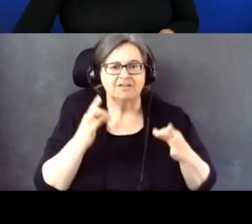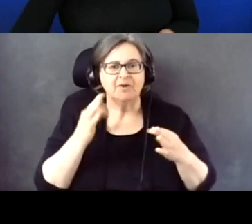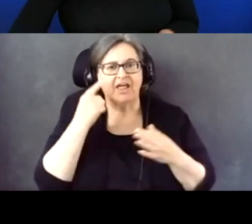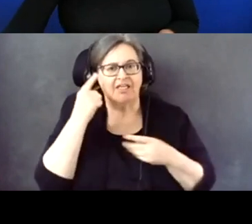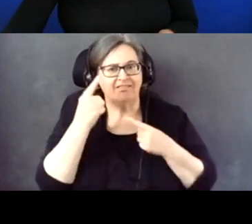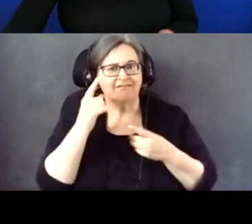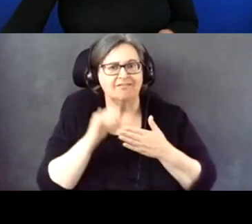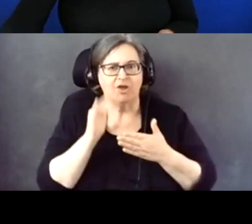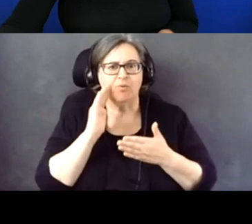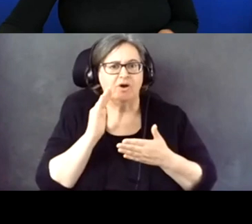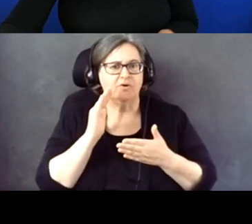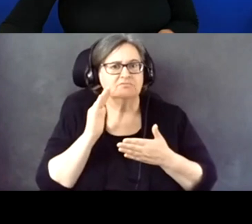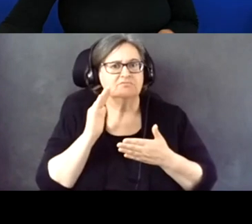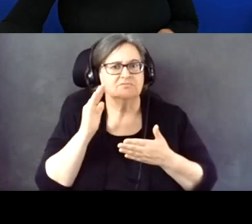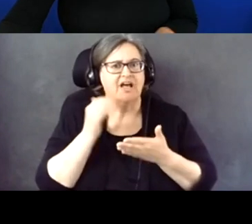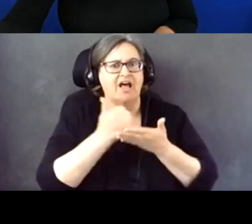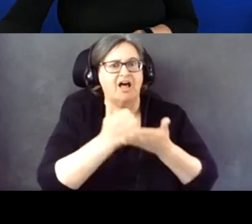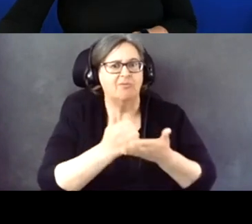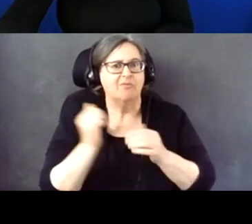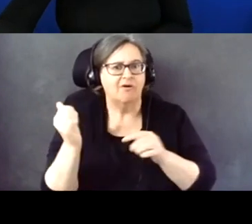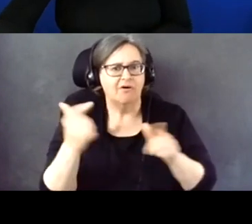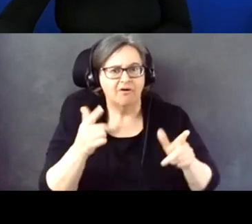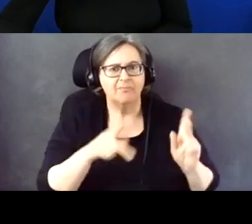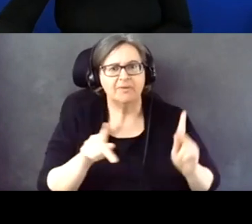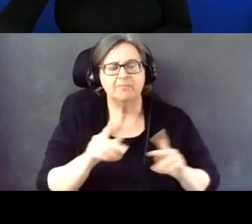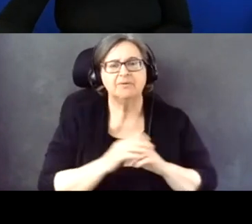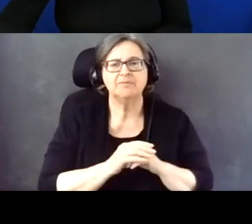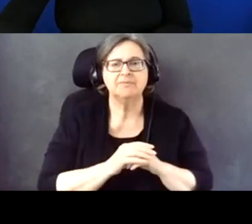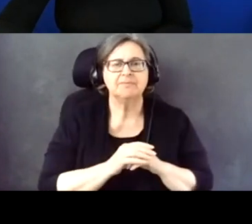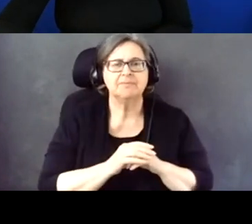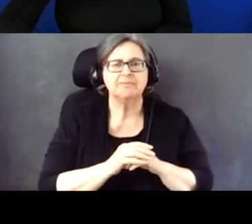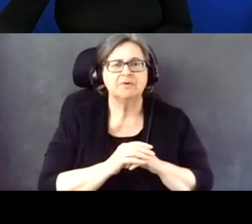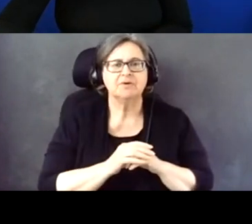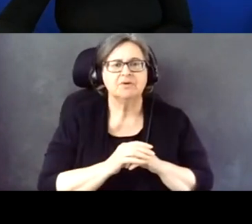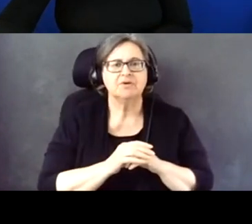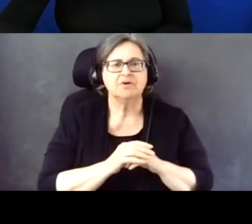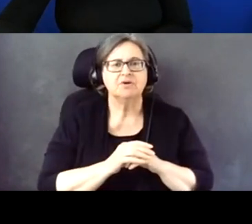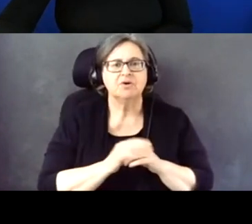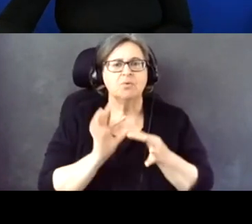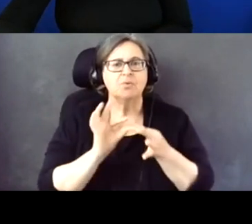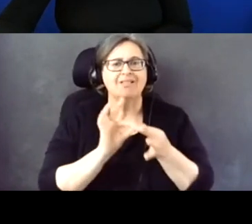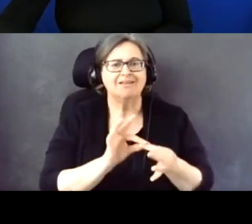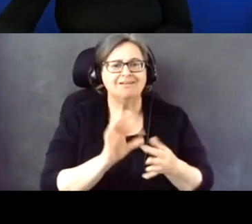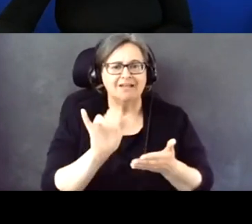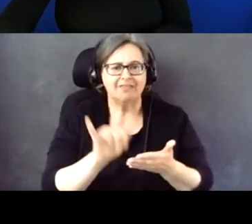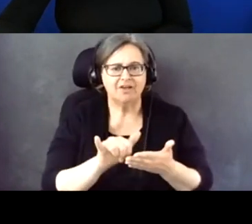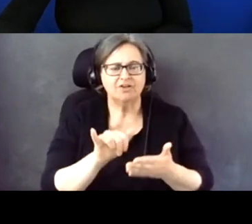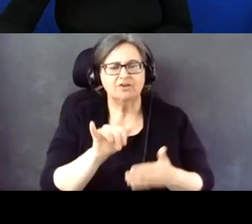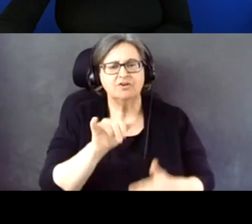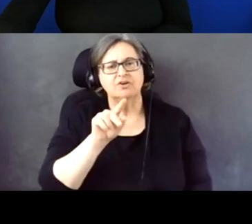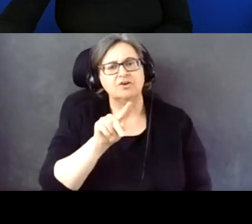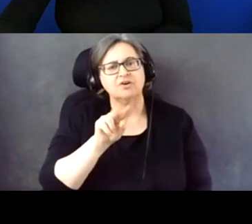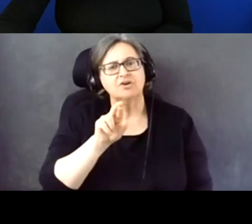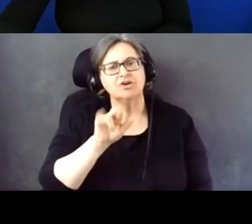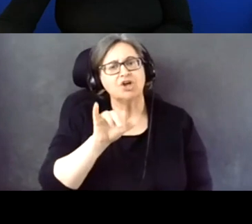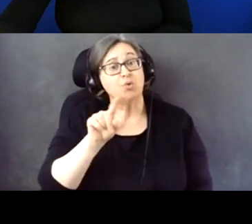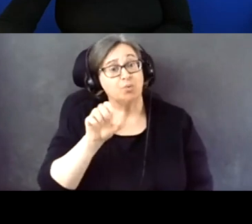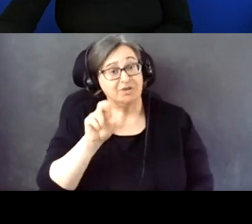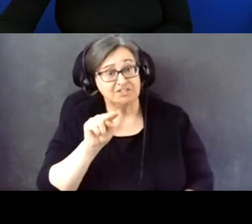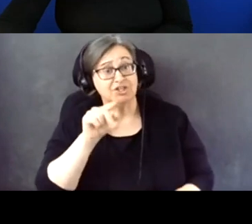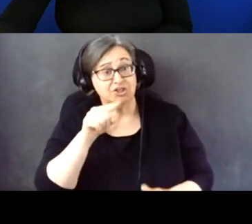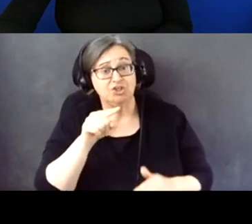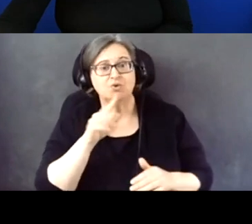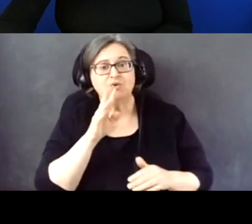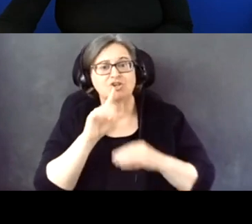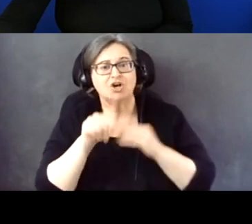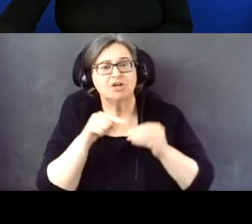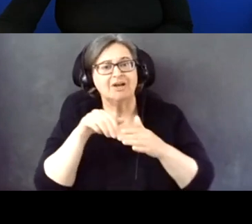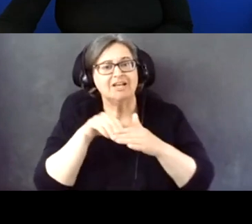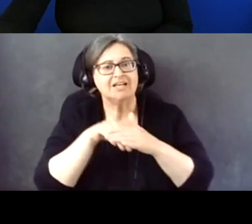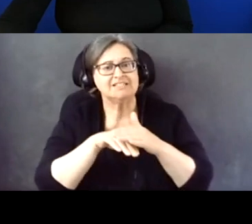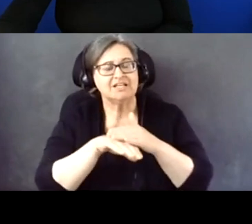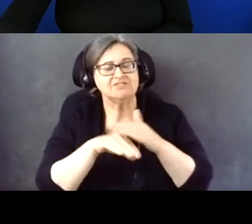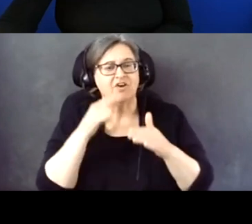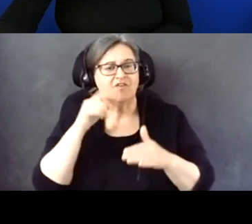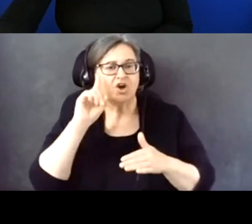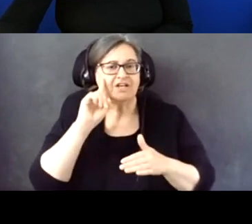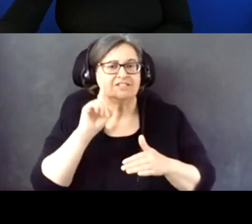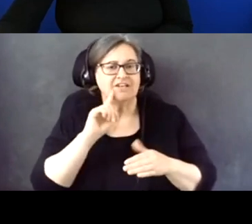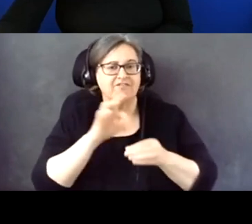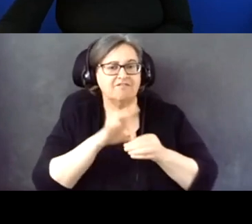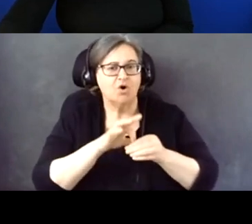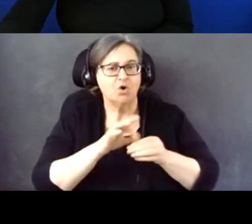And going off of that, Kriston, we're talking about accessibility for deaf voters.